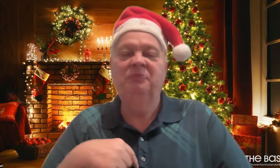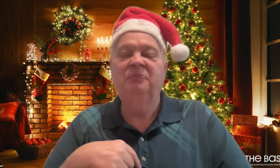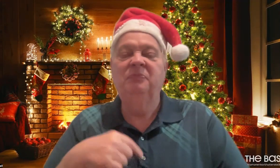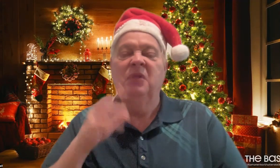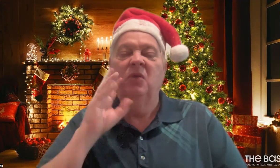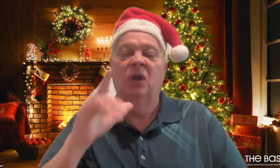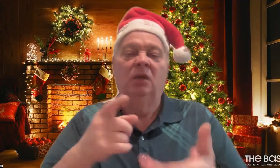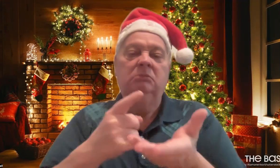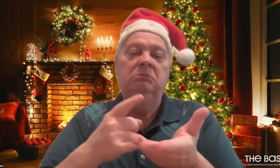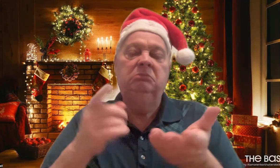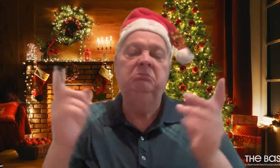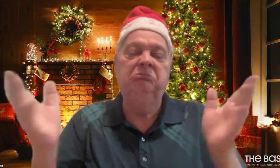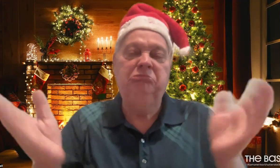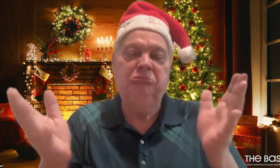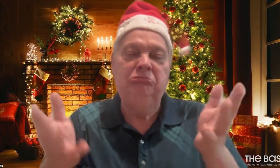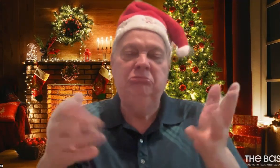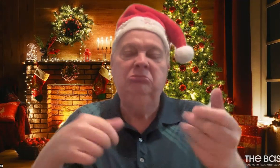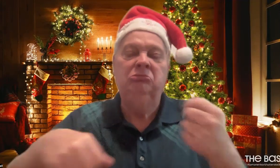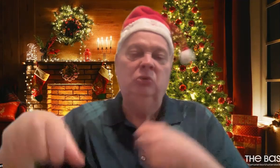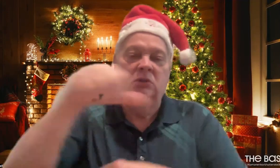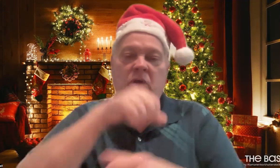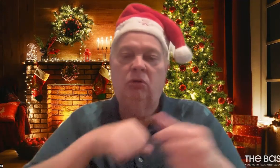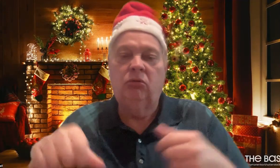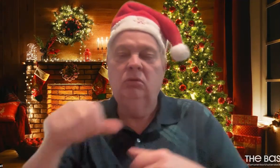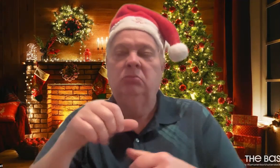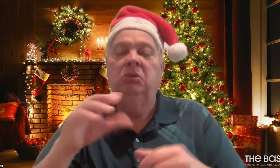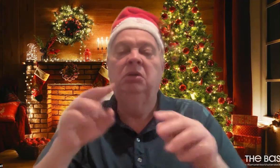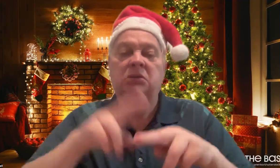We will chat and socialize together,